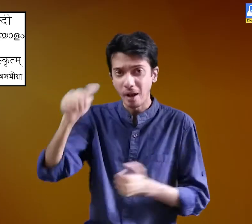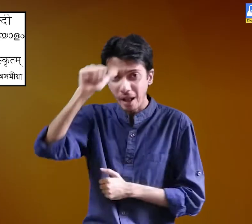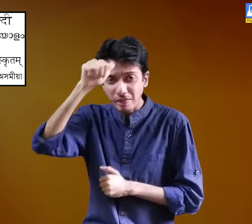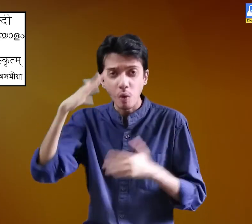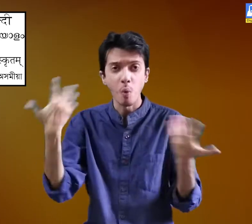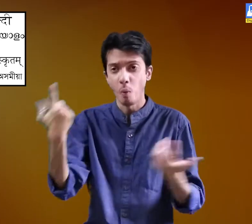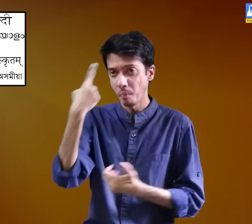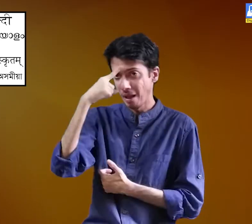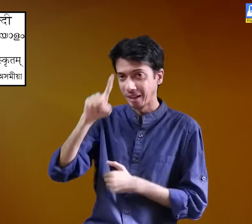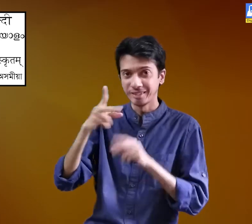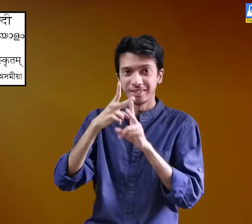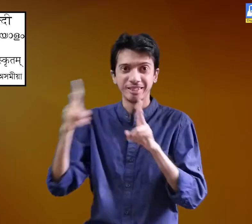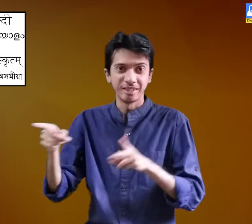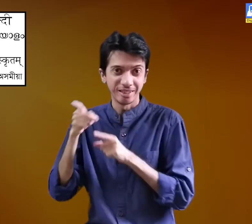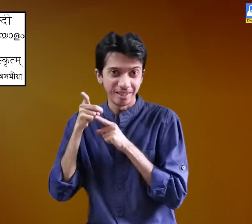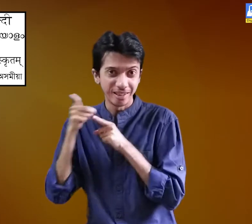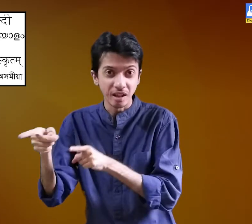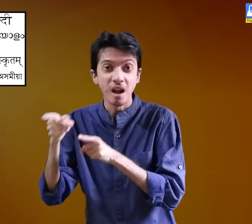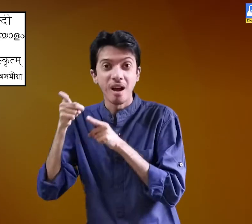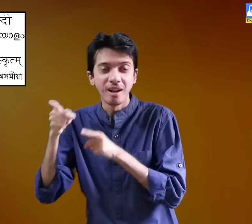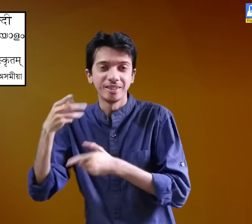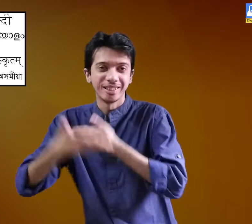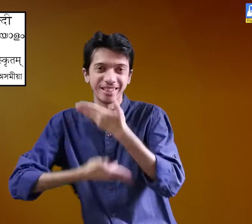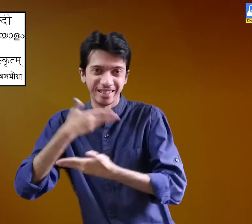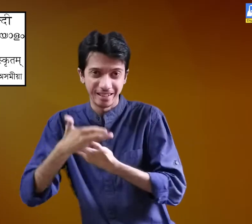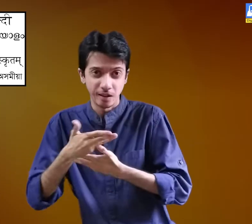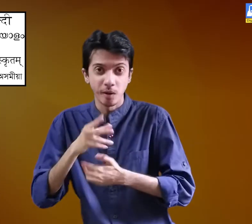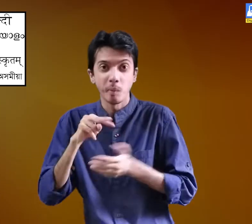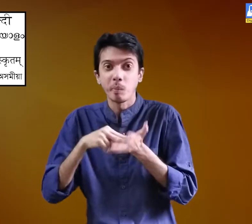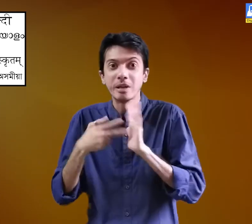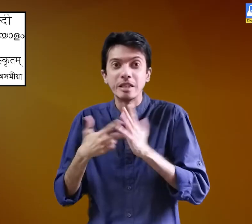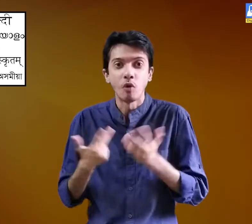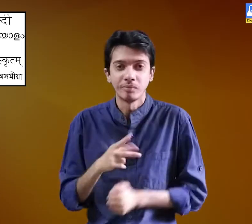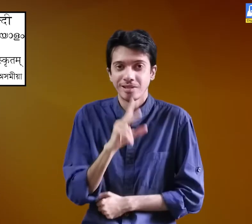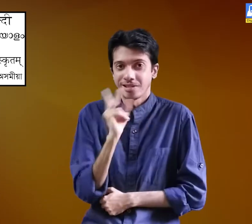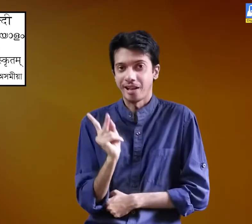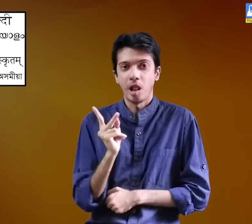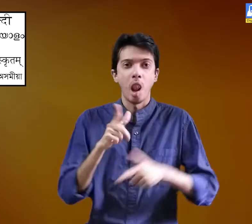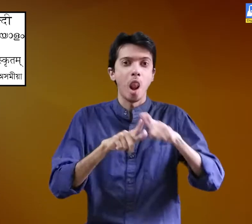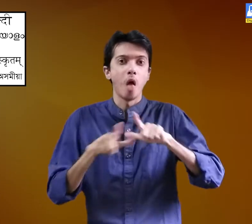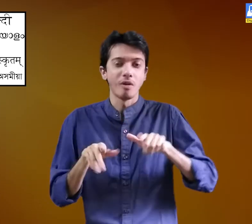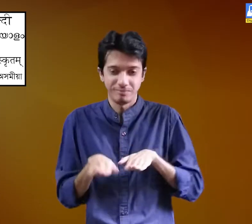of communication in school would be punjabi hindi marathi or other language that language